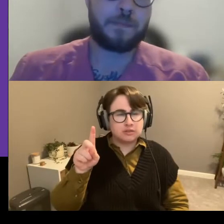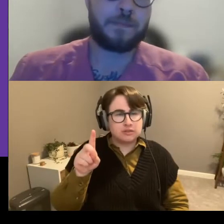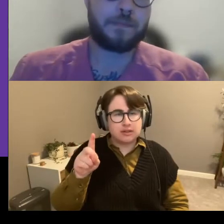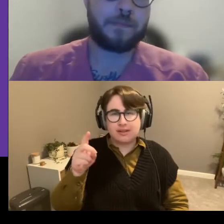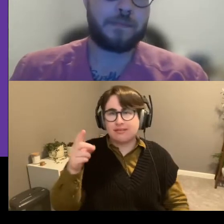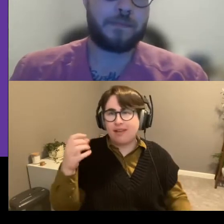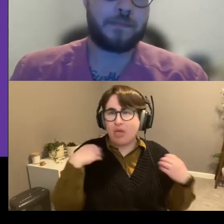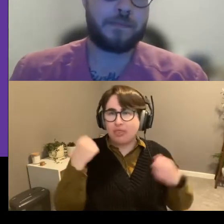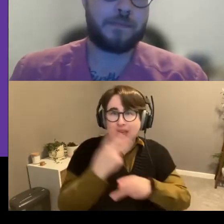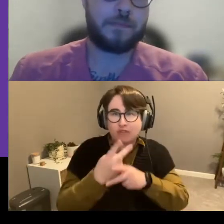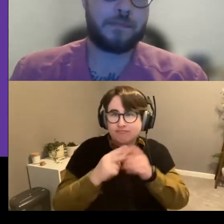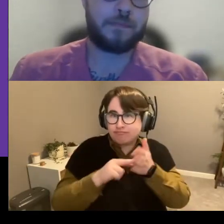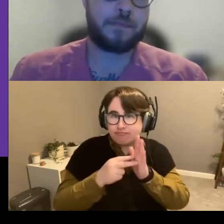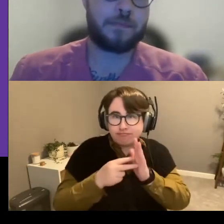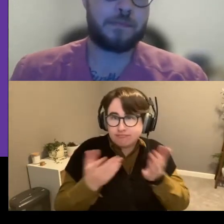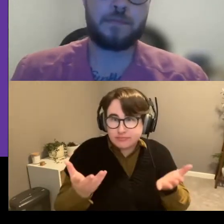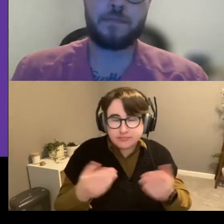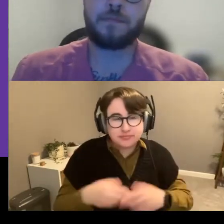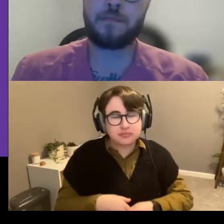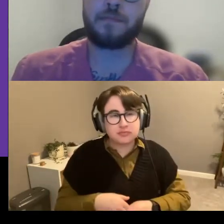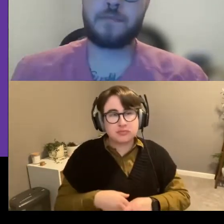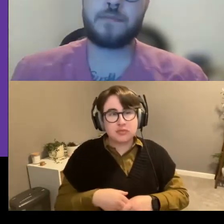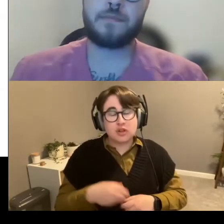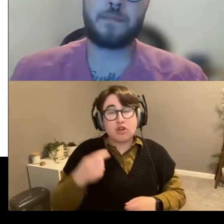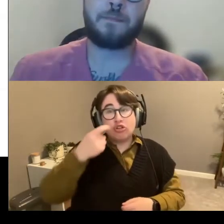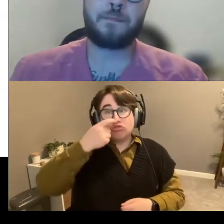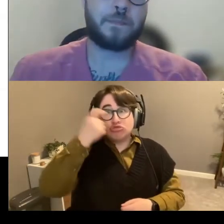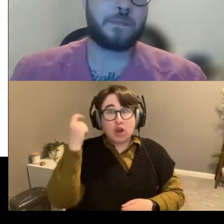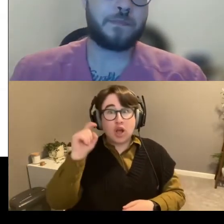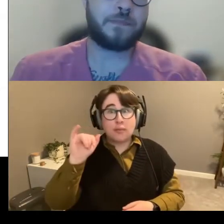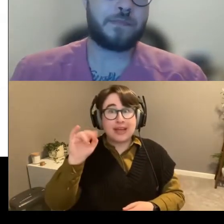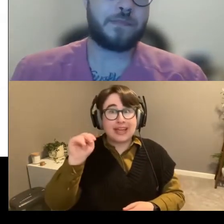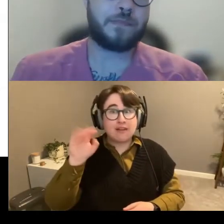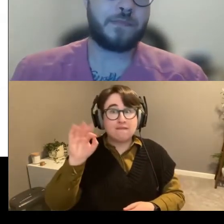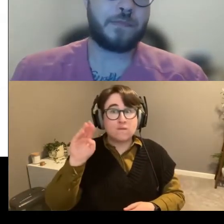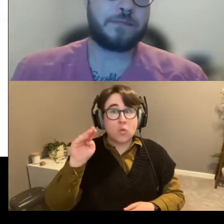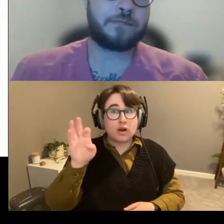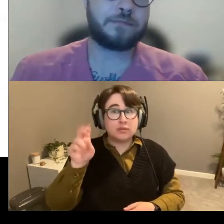I think trauma-informed sometimes is used as a word.